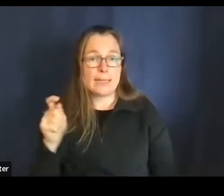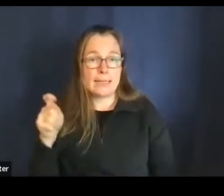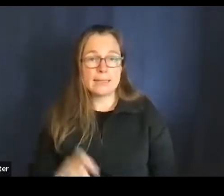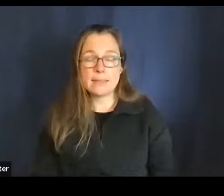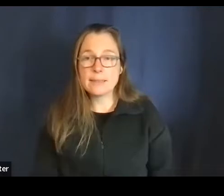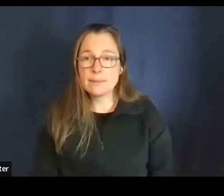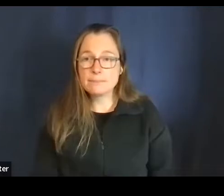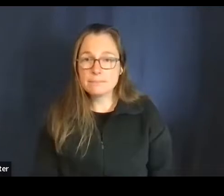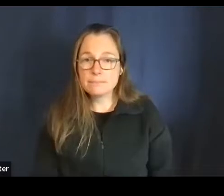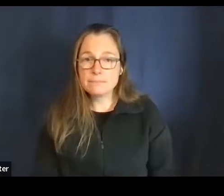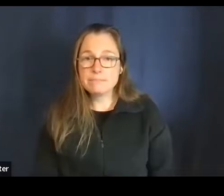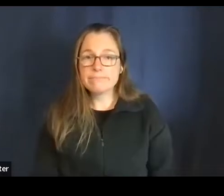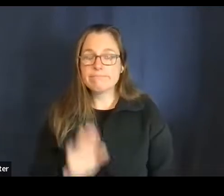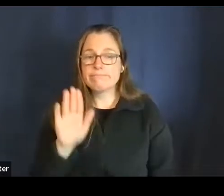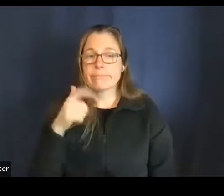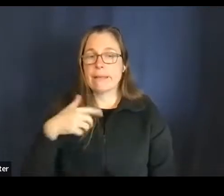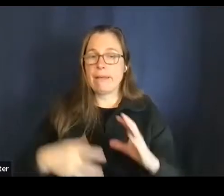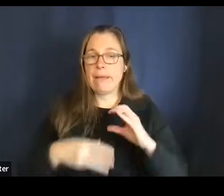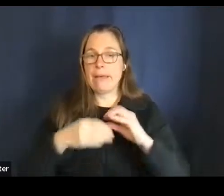I might add, I'm